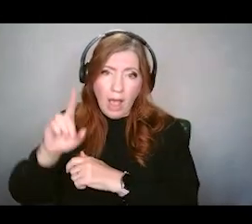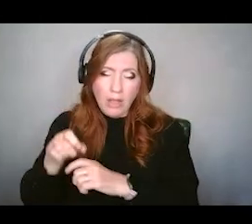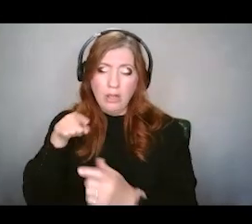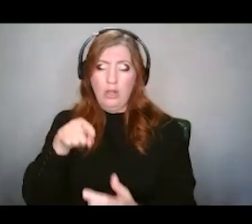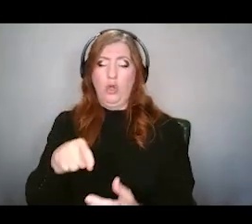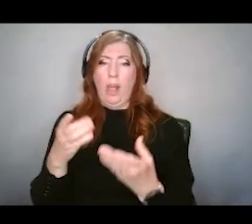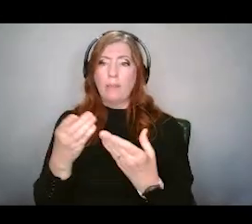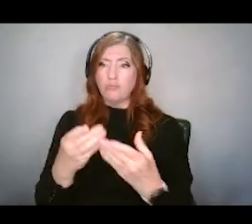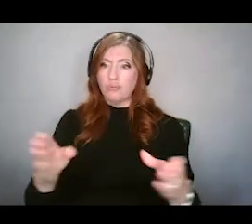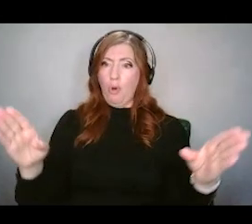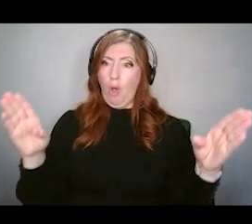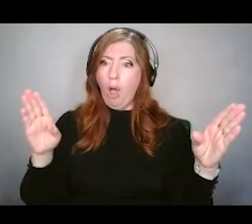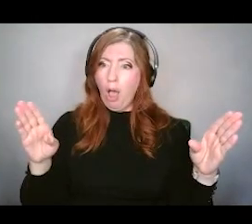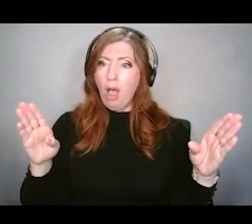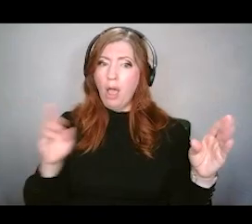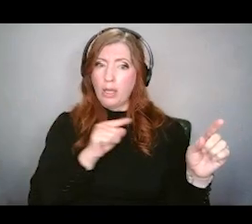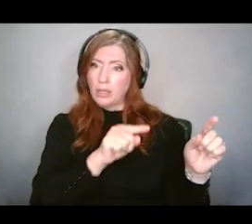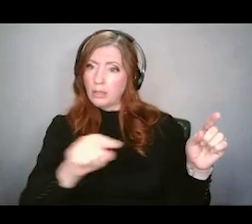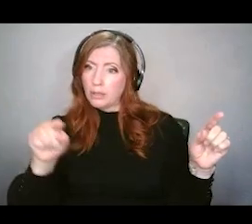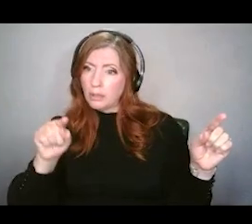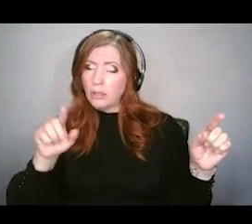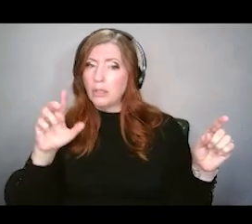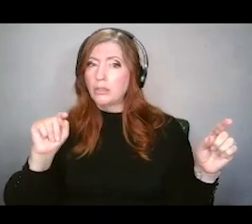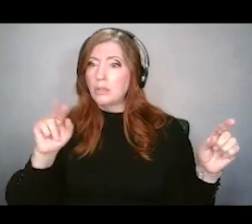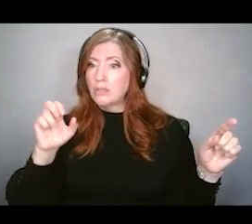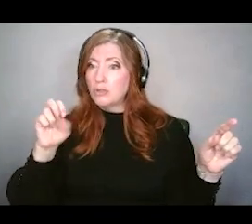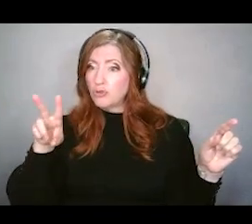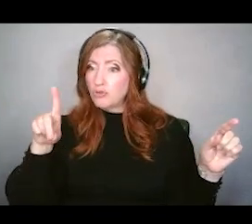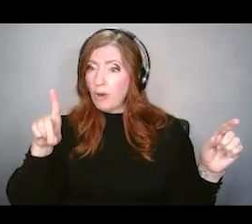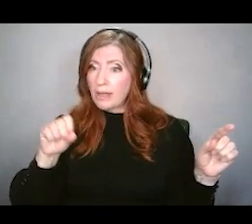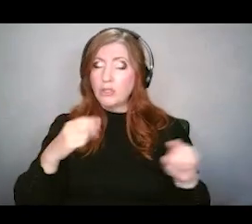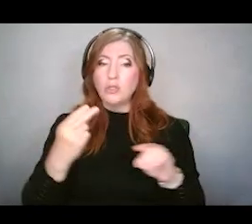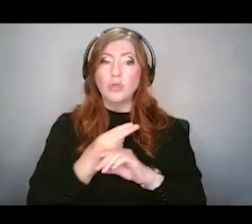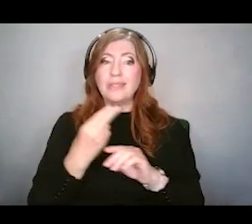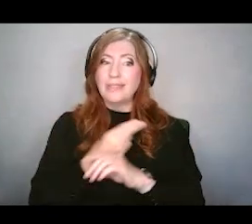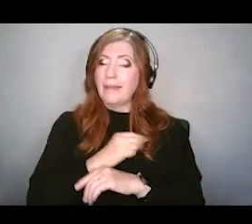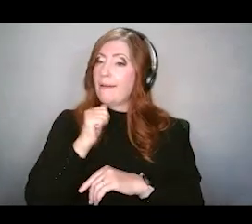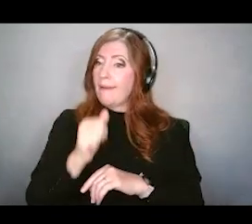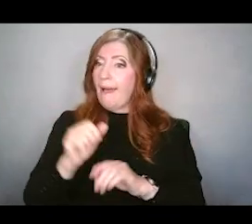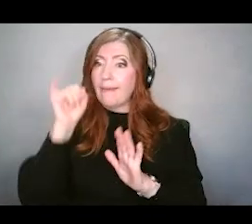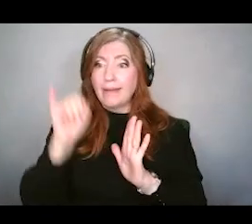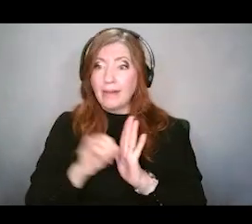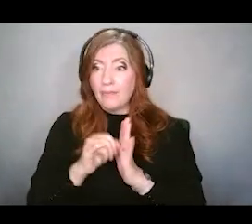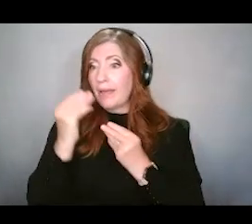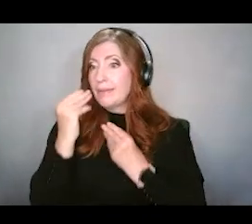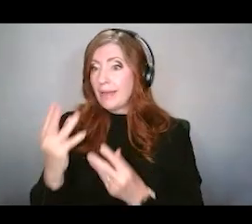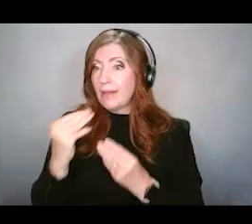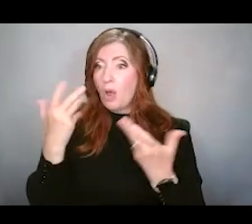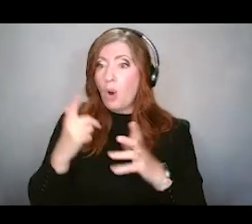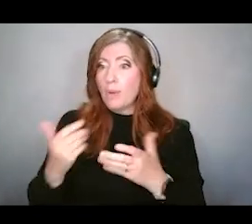ideally using de-identified data that’s already been collected for essential purposes.